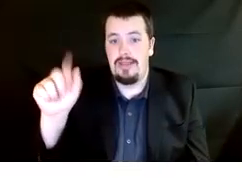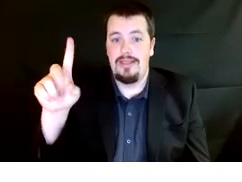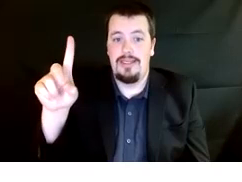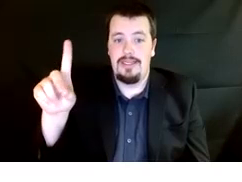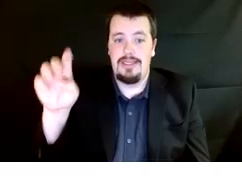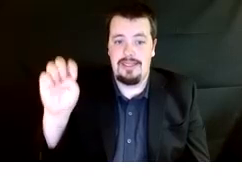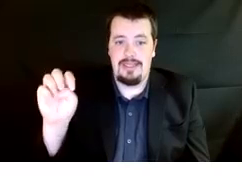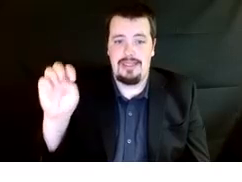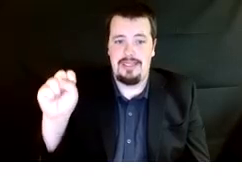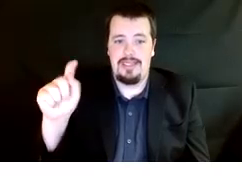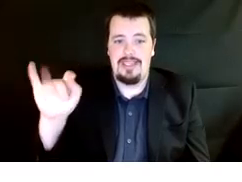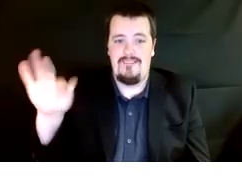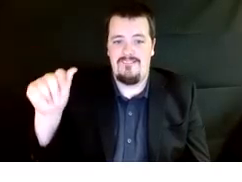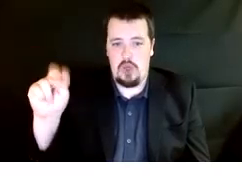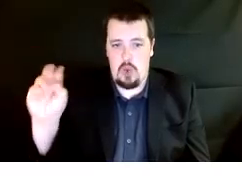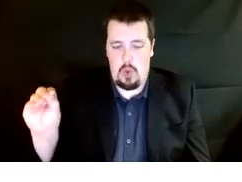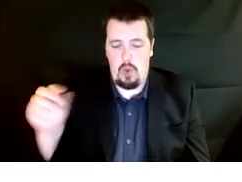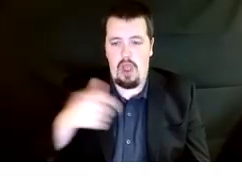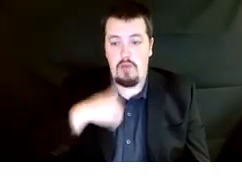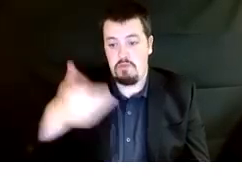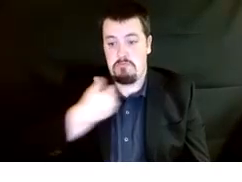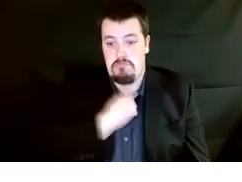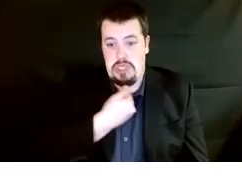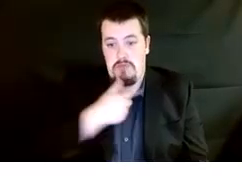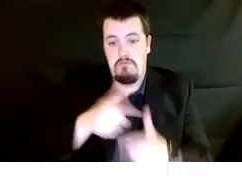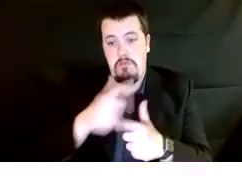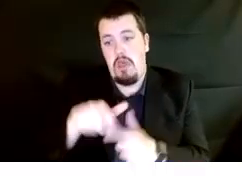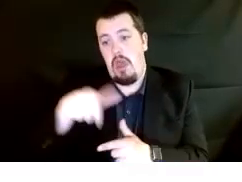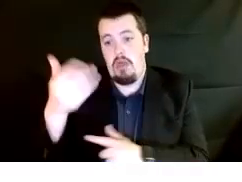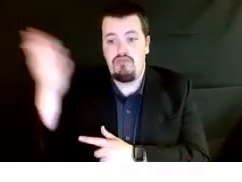I will introduce myself and then I will have the other presenters introduce themselves